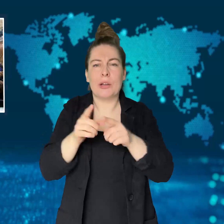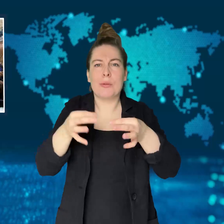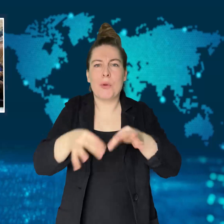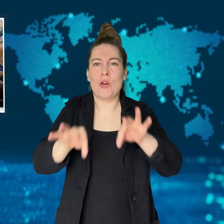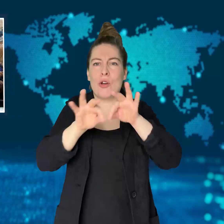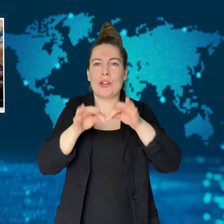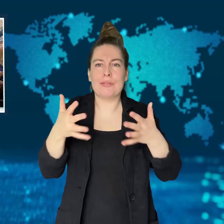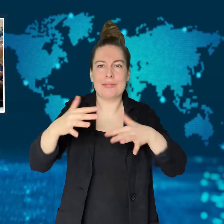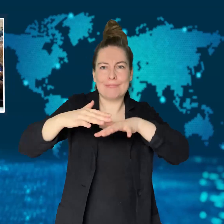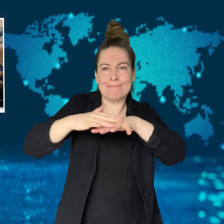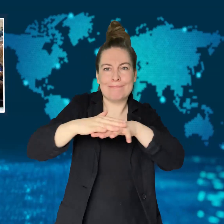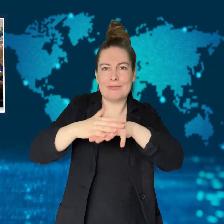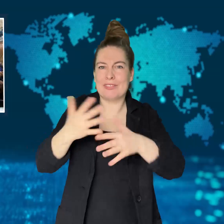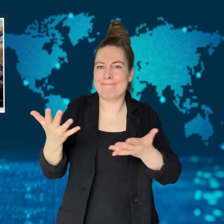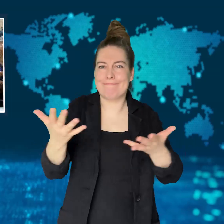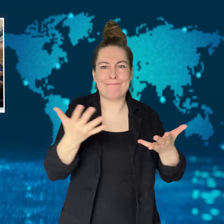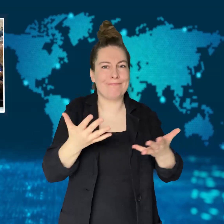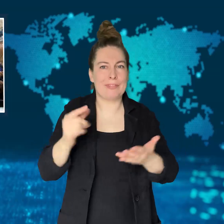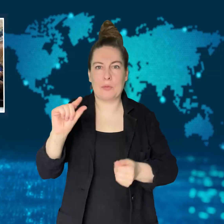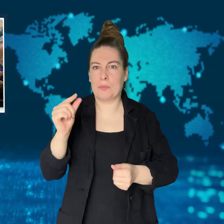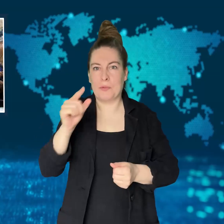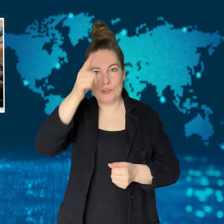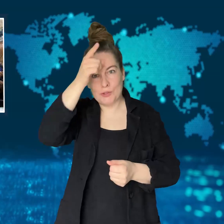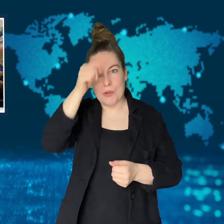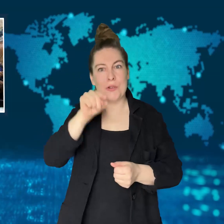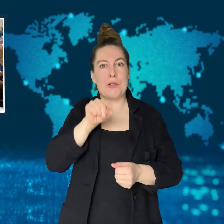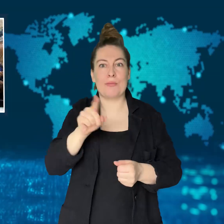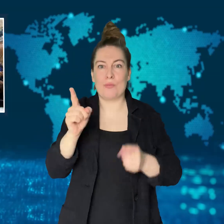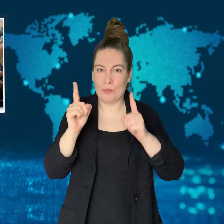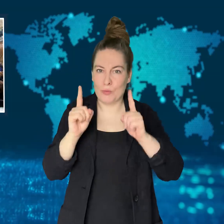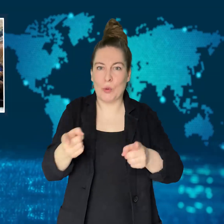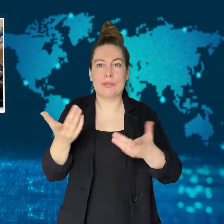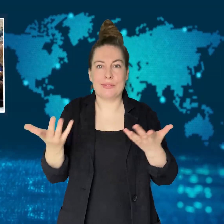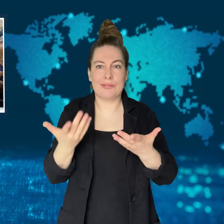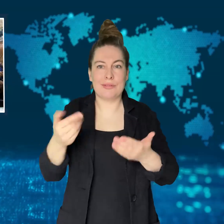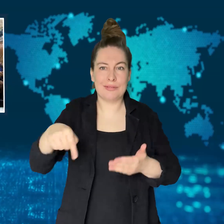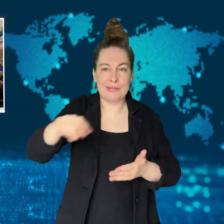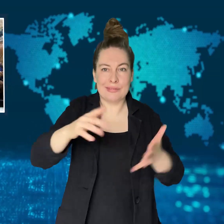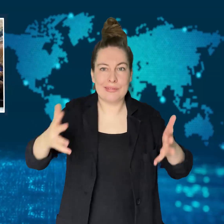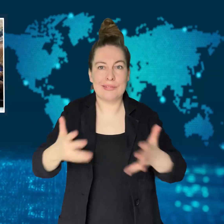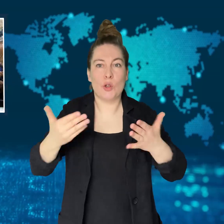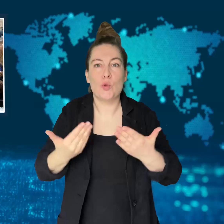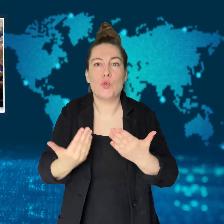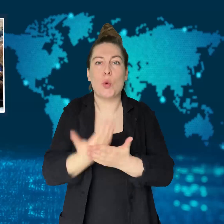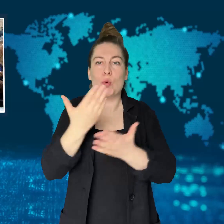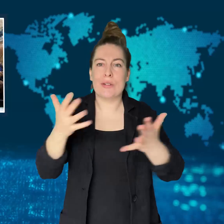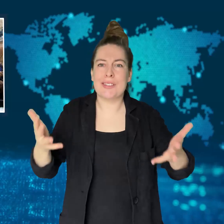Some believe the answer will need to be some kind